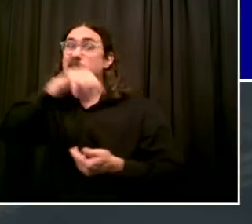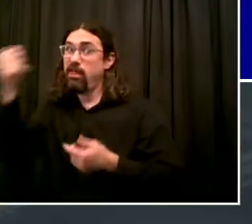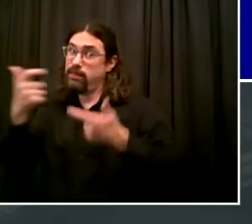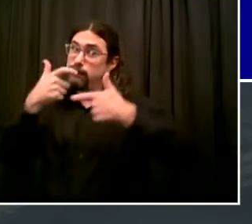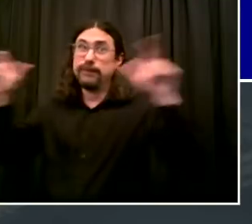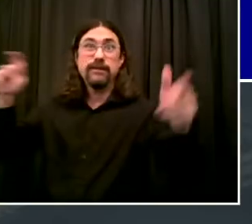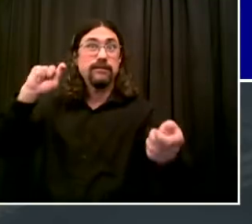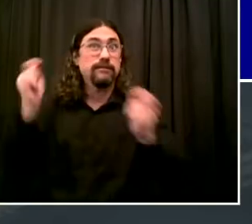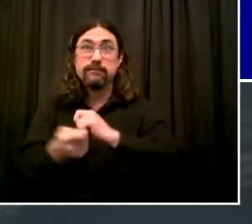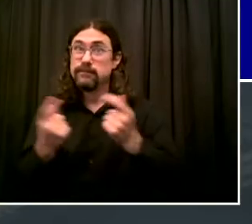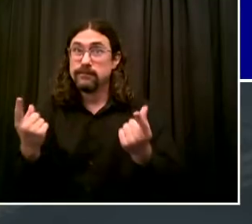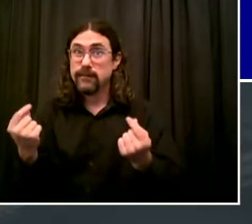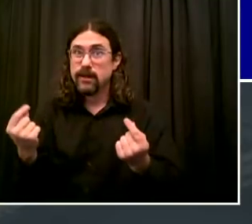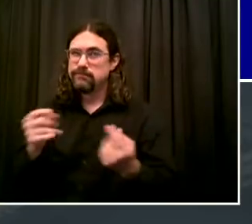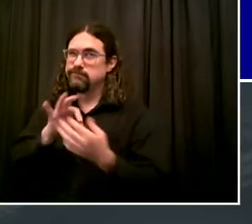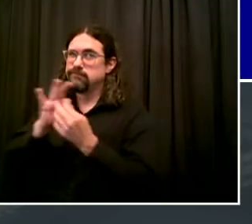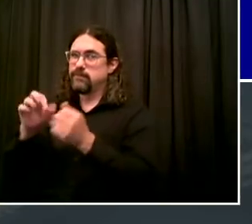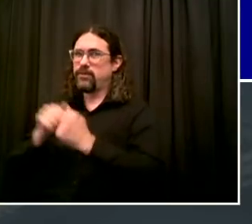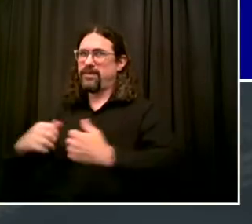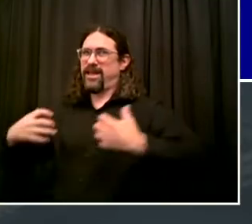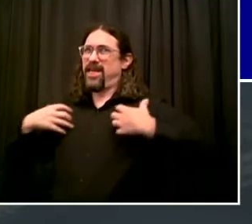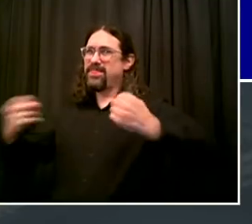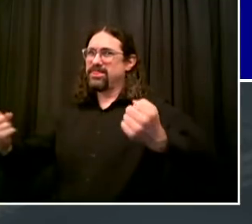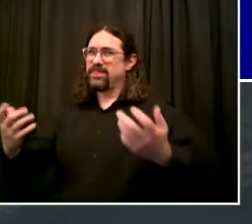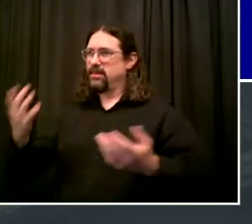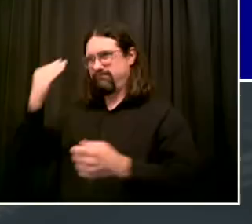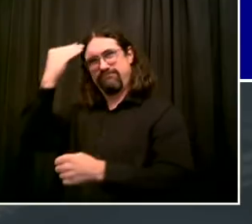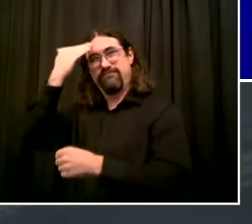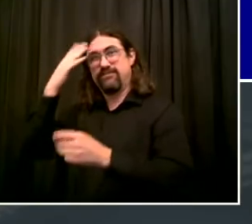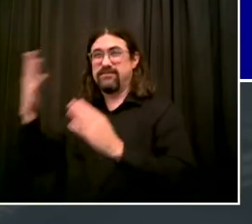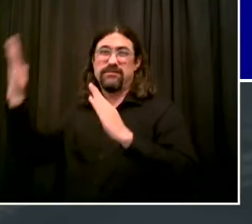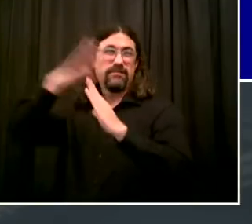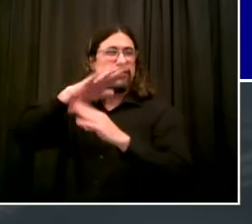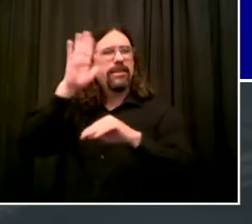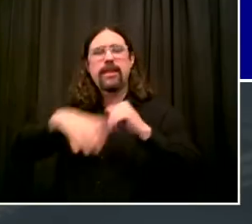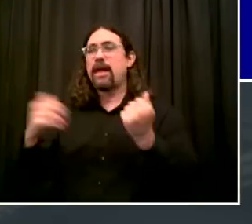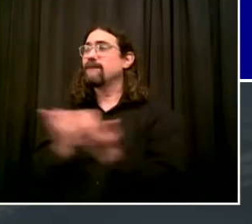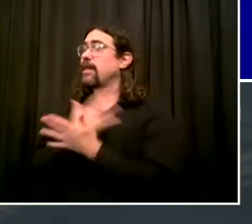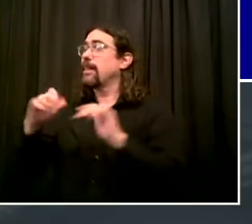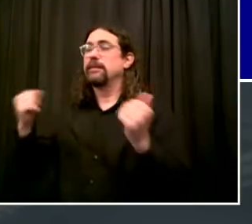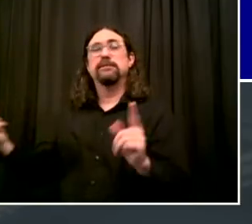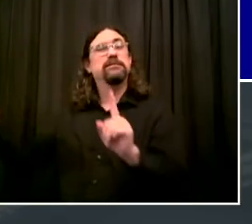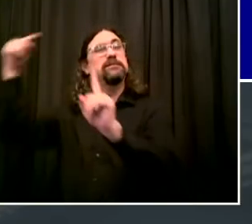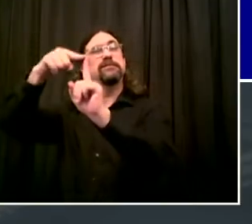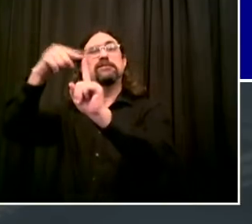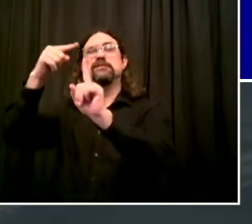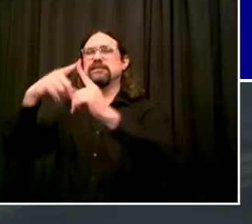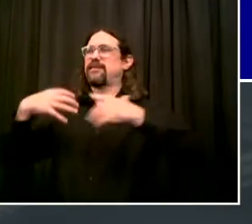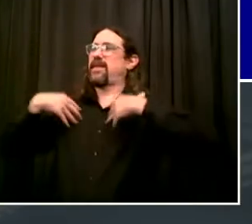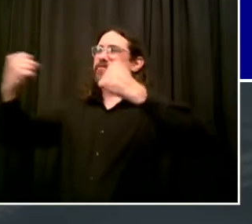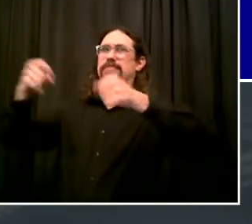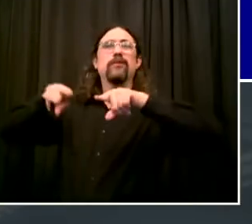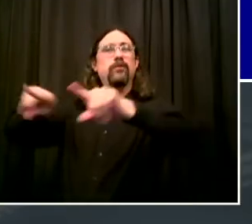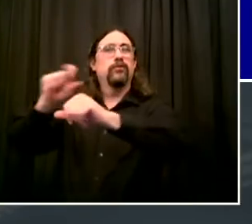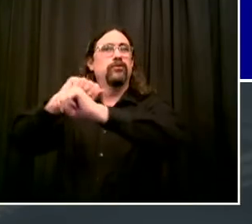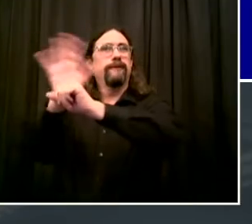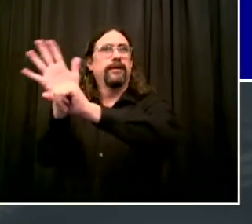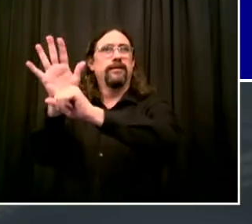BACK TO HEALTH RUN AND TALKING